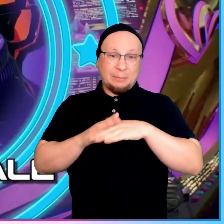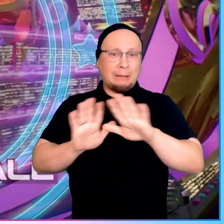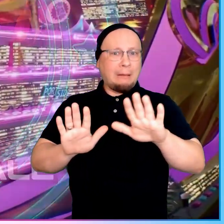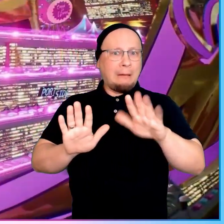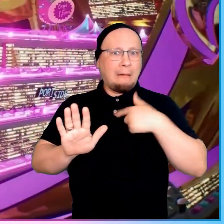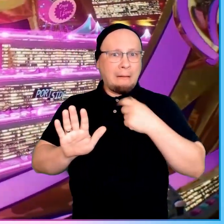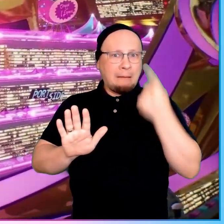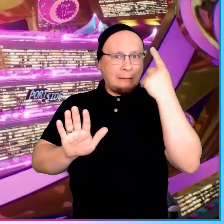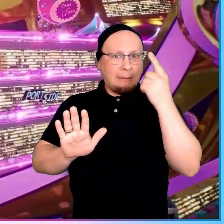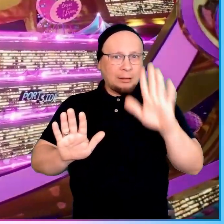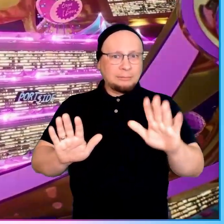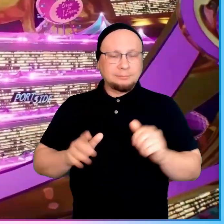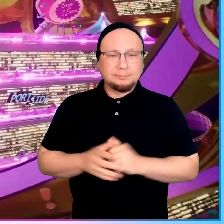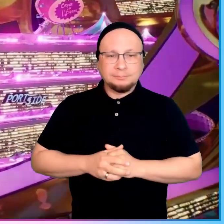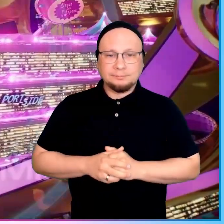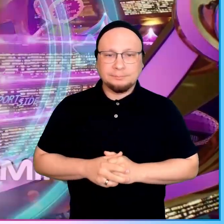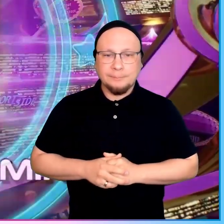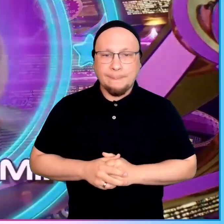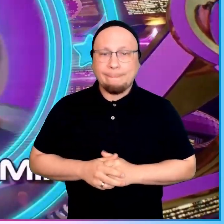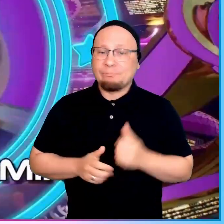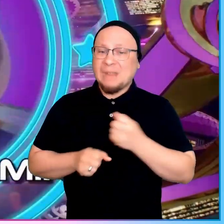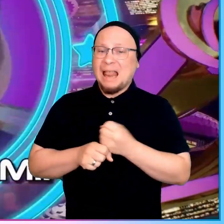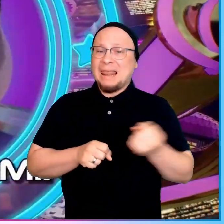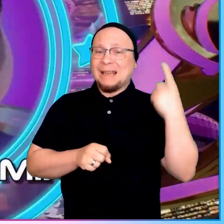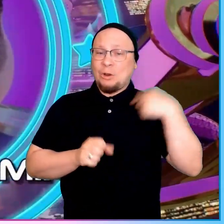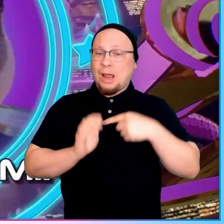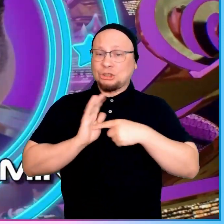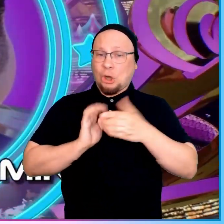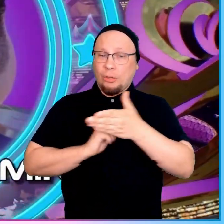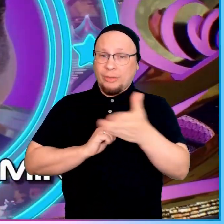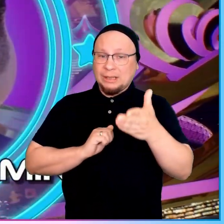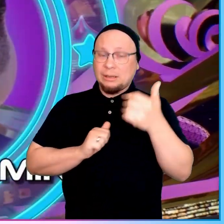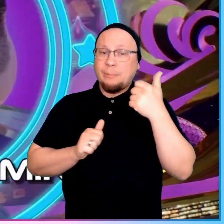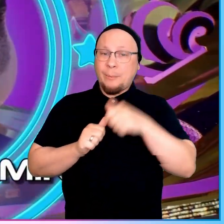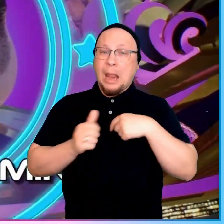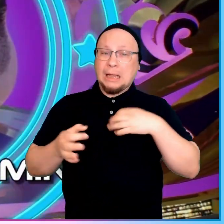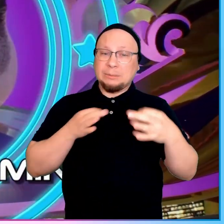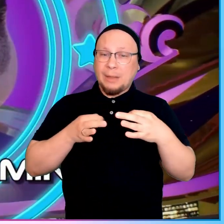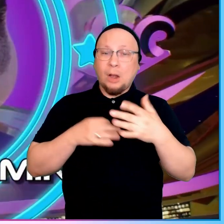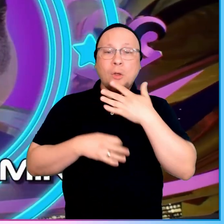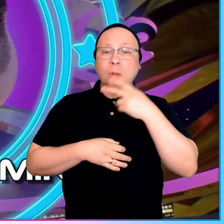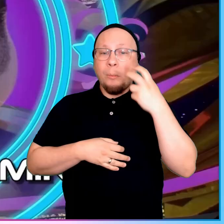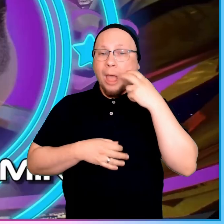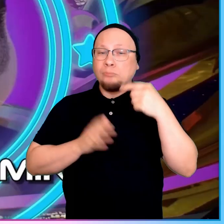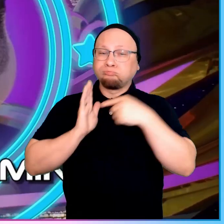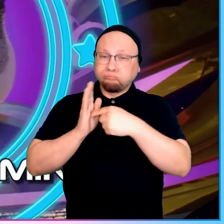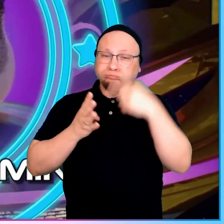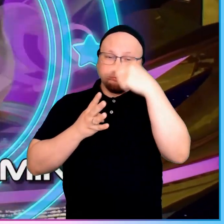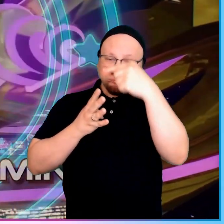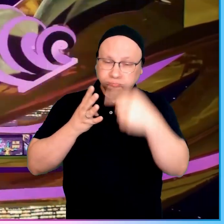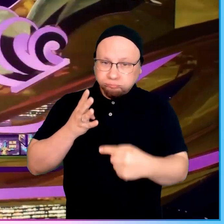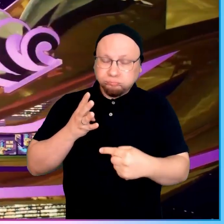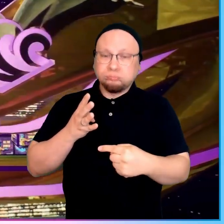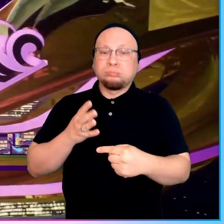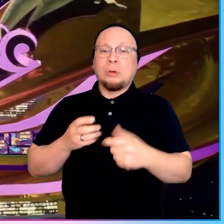Last year we mentioned the work that was done to have a high contrast art direction for people with colour blindness, as well as having text for everything that was spoken or